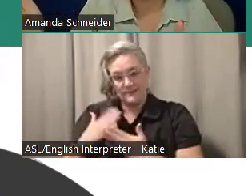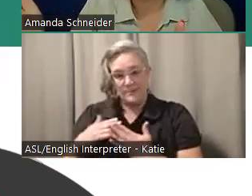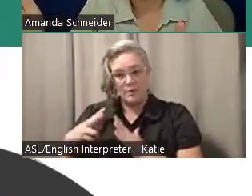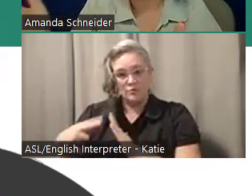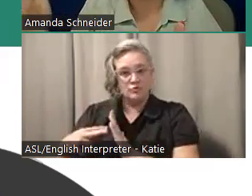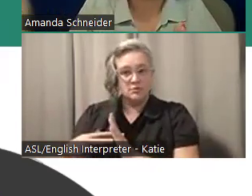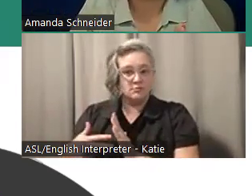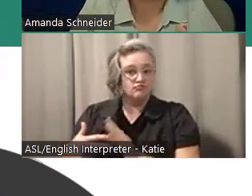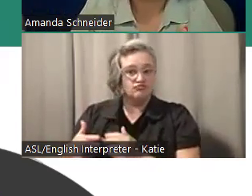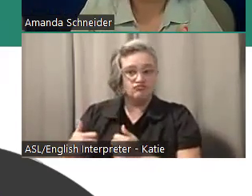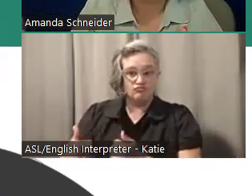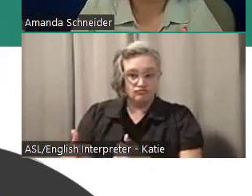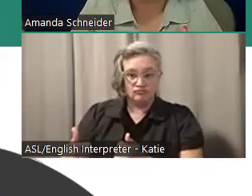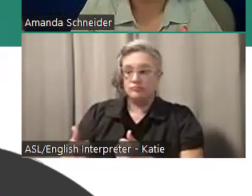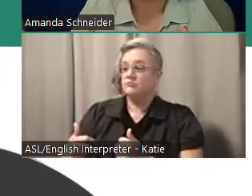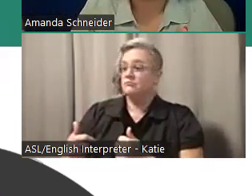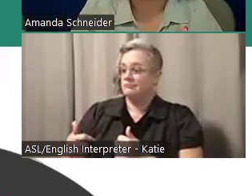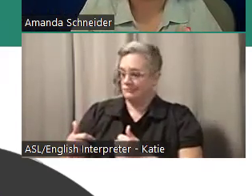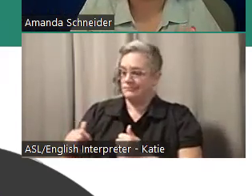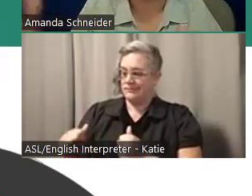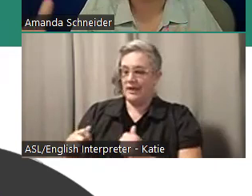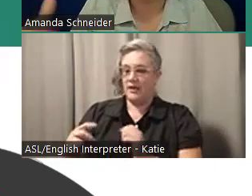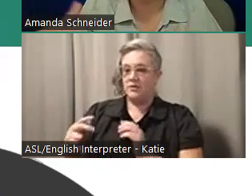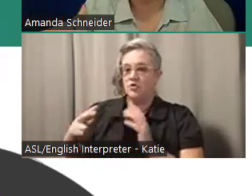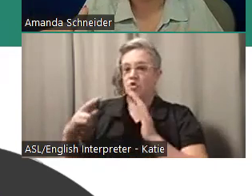You can… you can bump up and read levels that are above them.